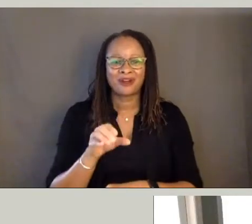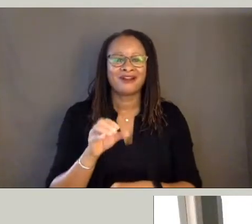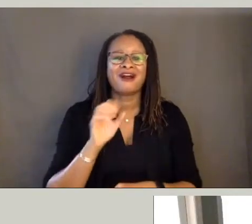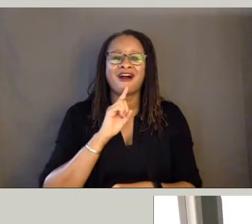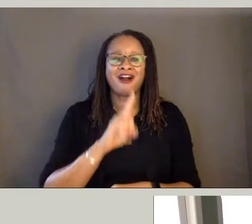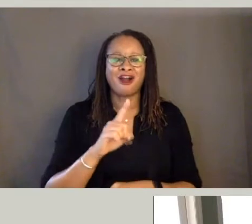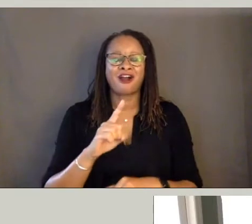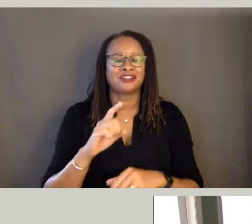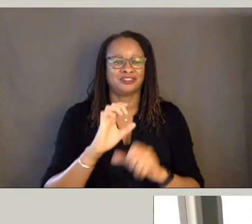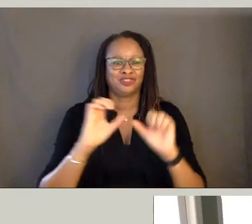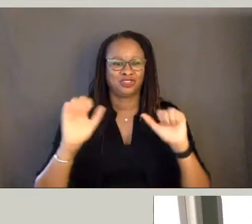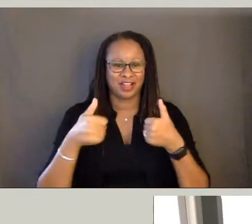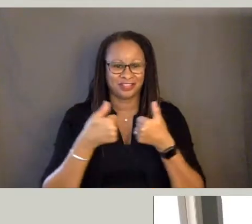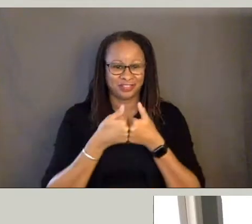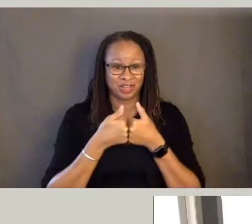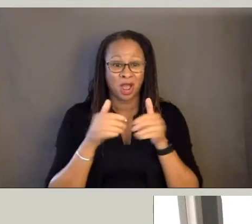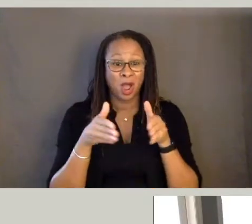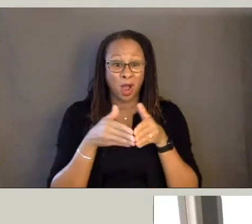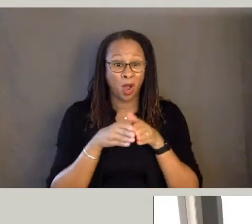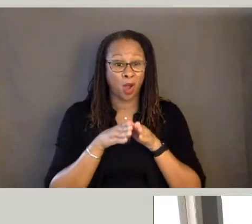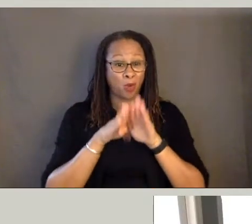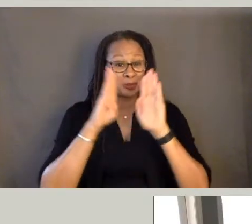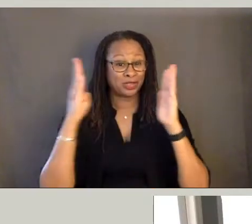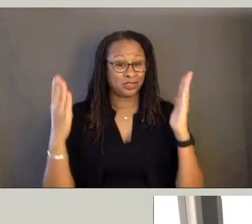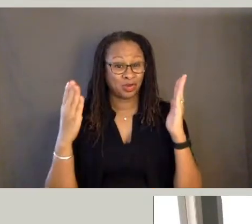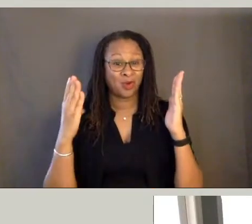opening the door for transformative possibilities.